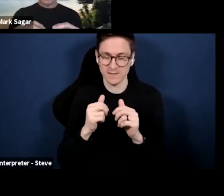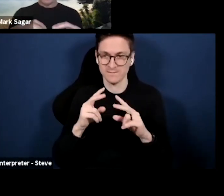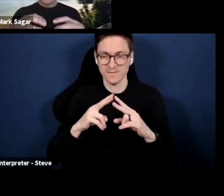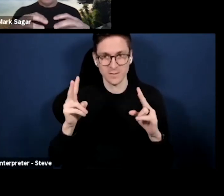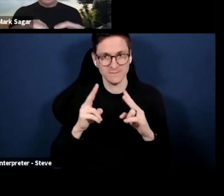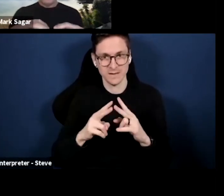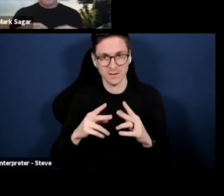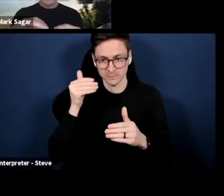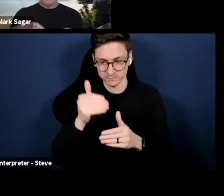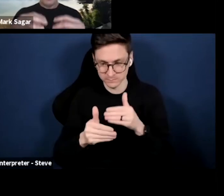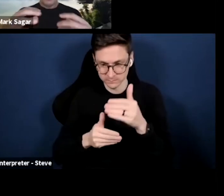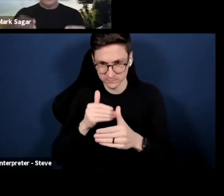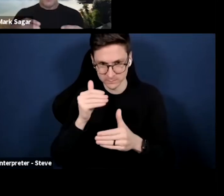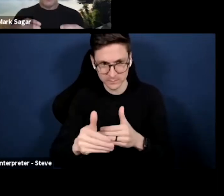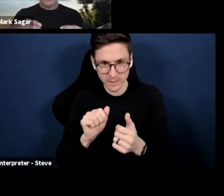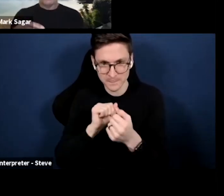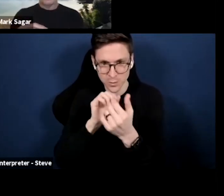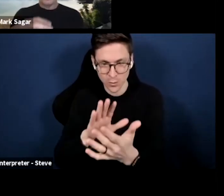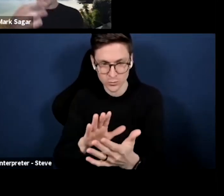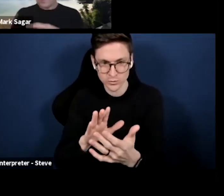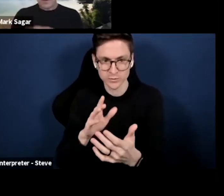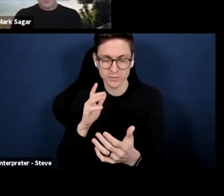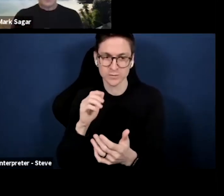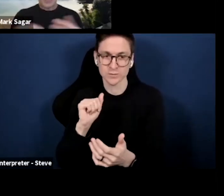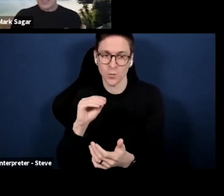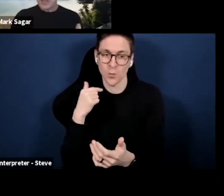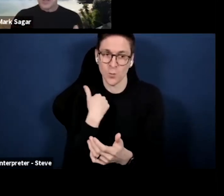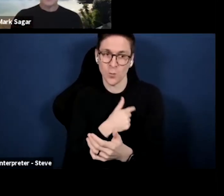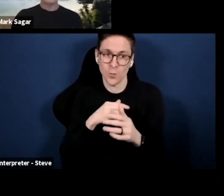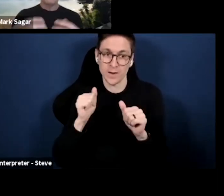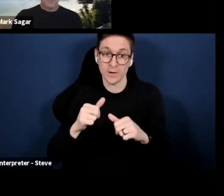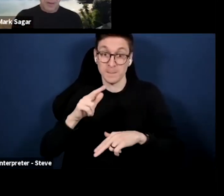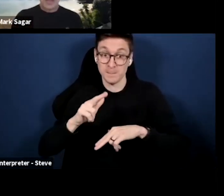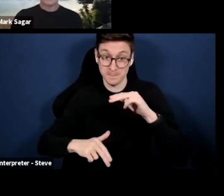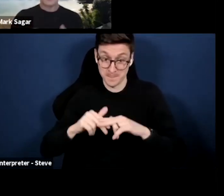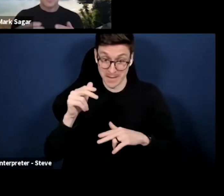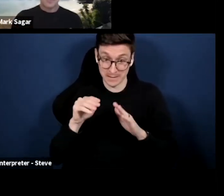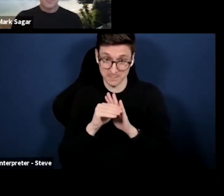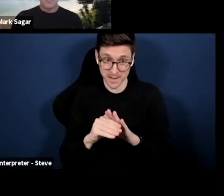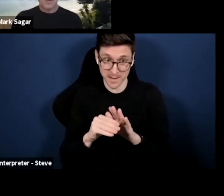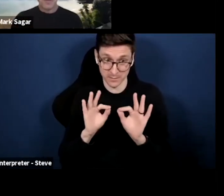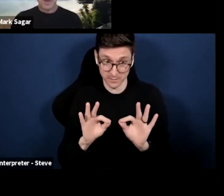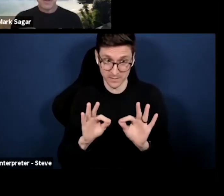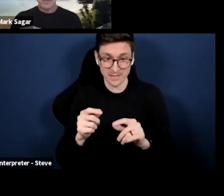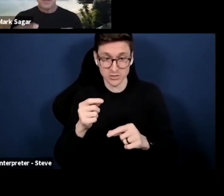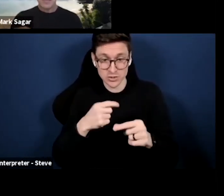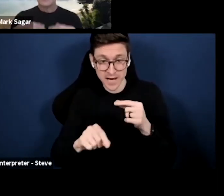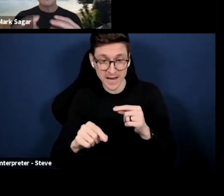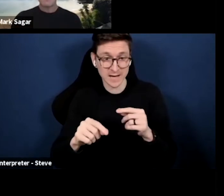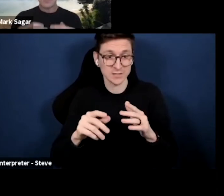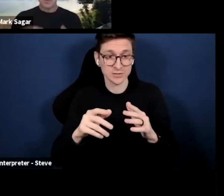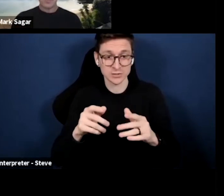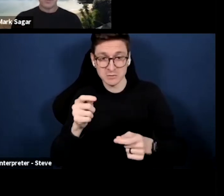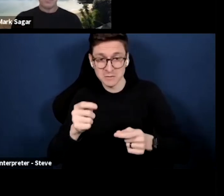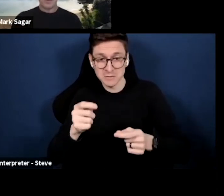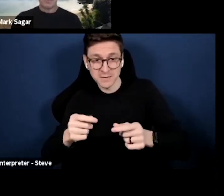could build models change them replace them and so forth because it's really a work in progress